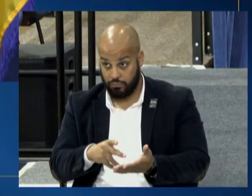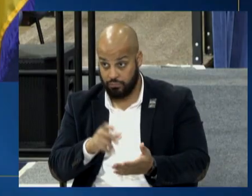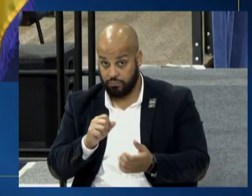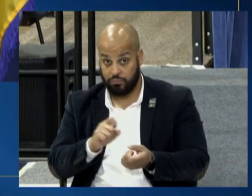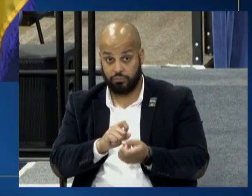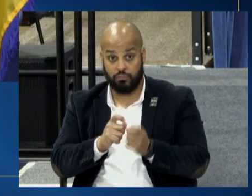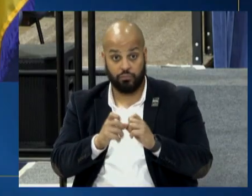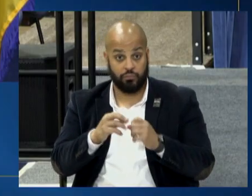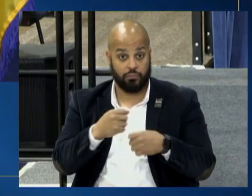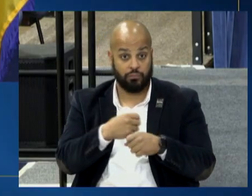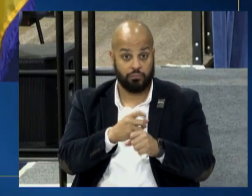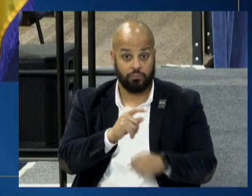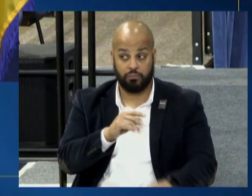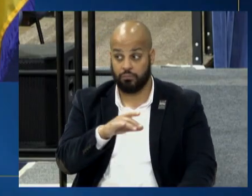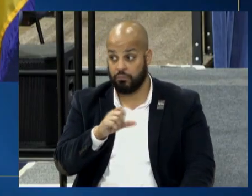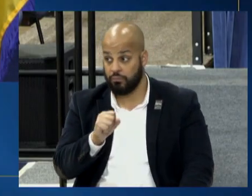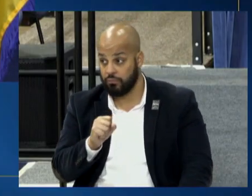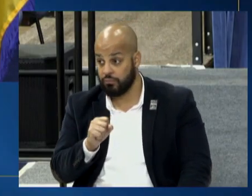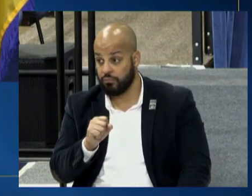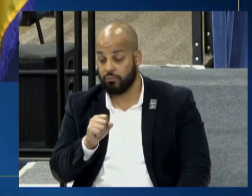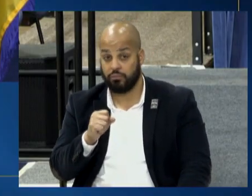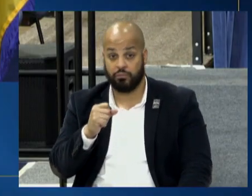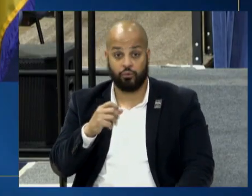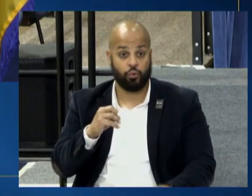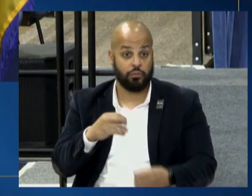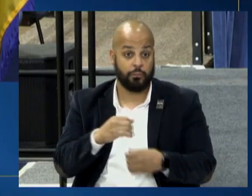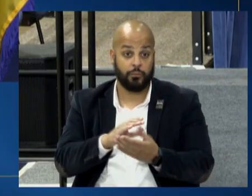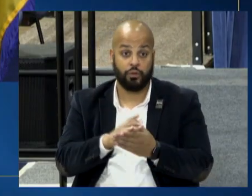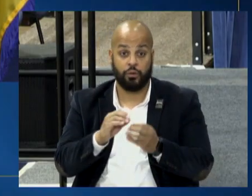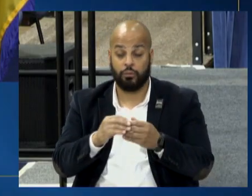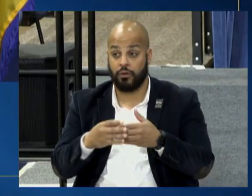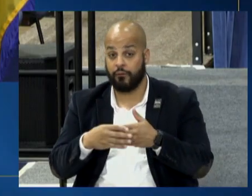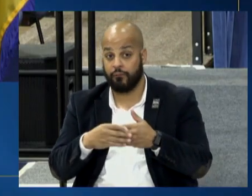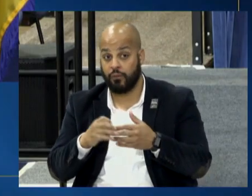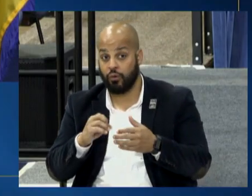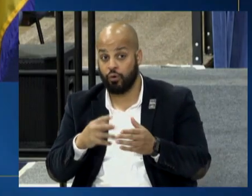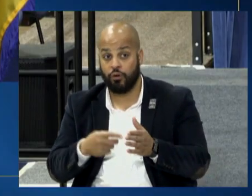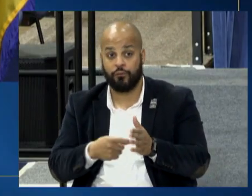to give clinicians additional flexibility or require them to do additional things above and